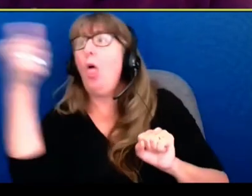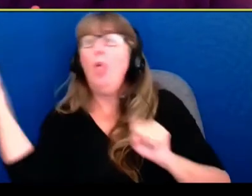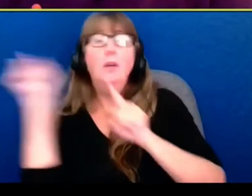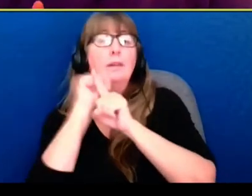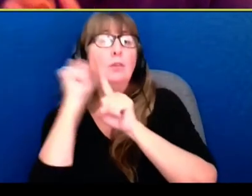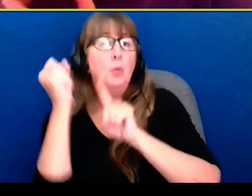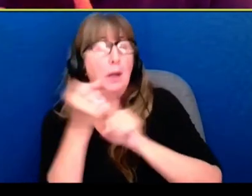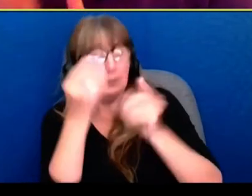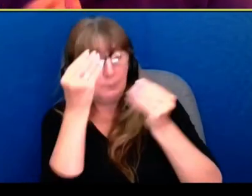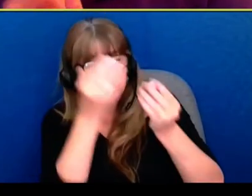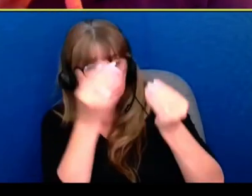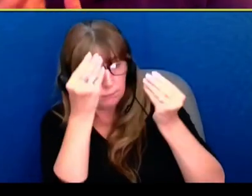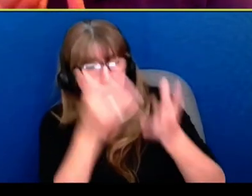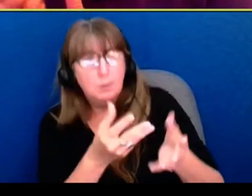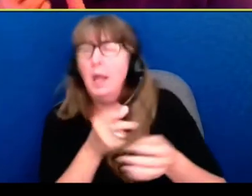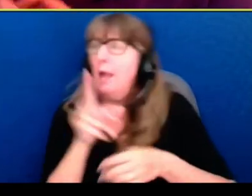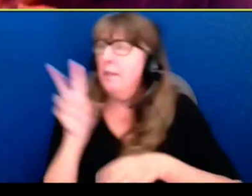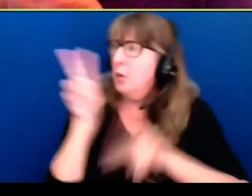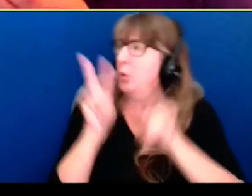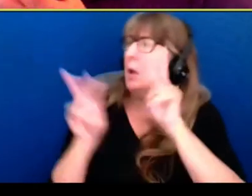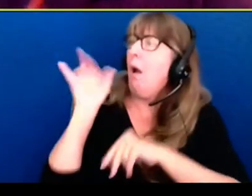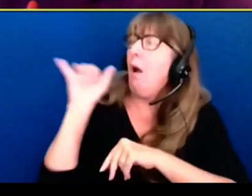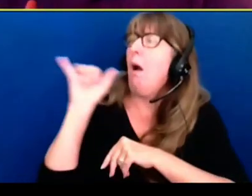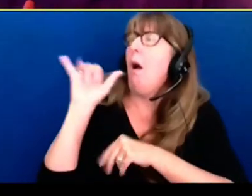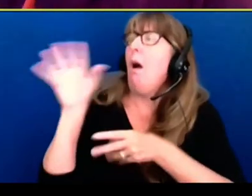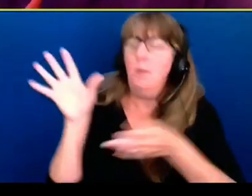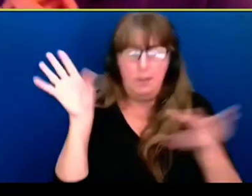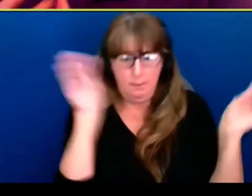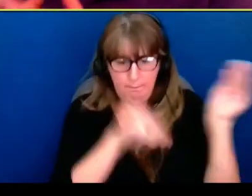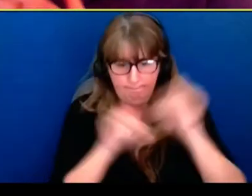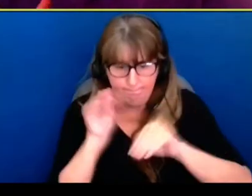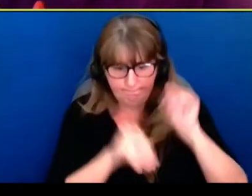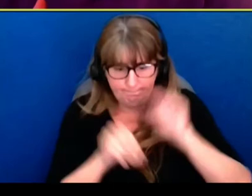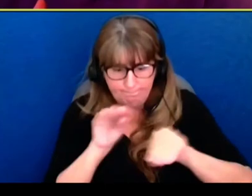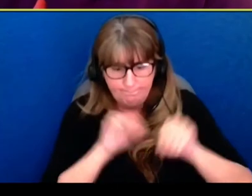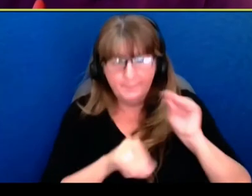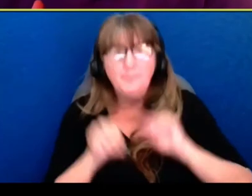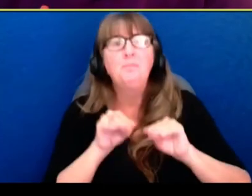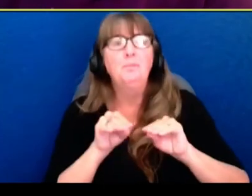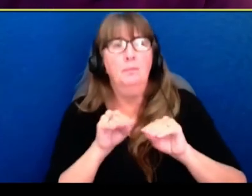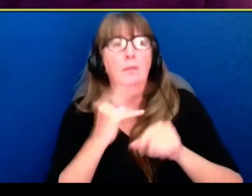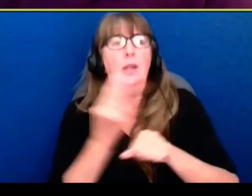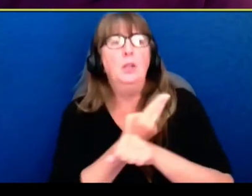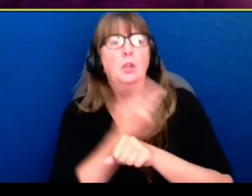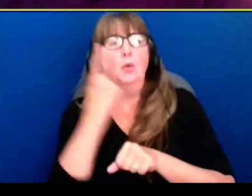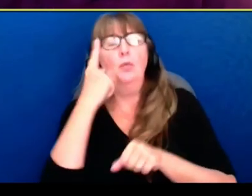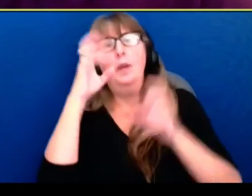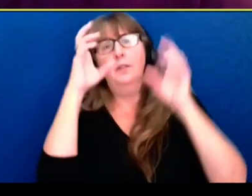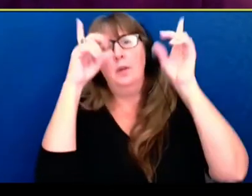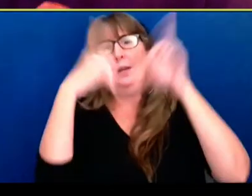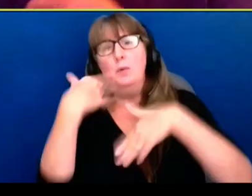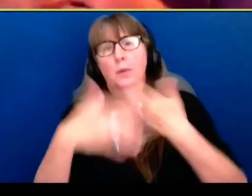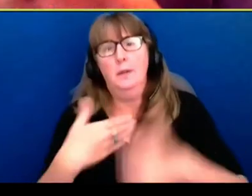and garner information, glean information out of to put in place to use with, with the educational plan.